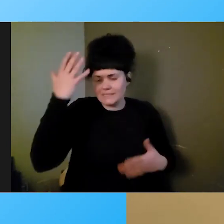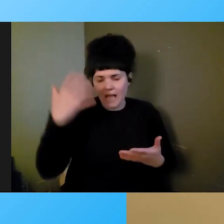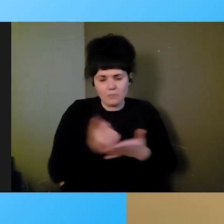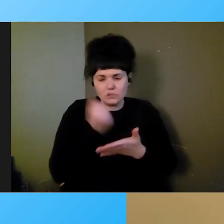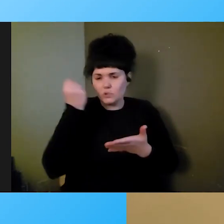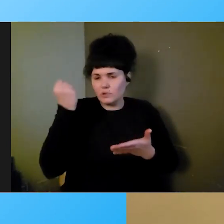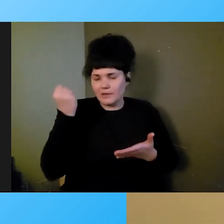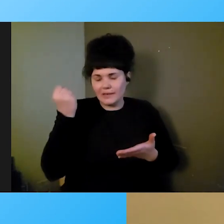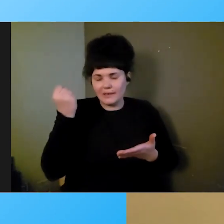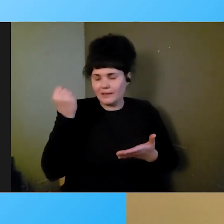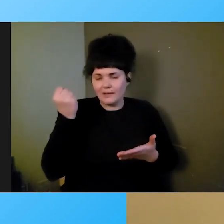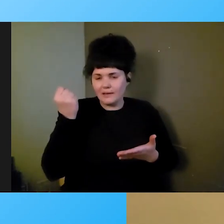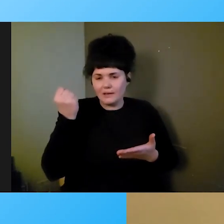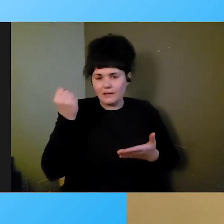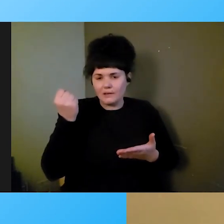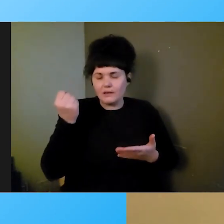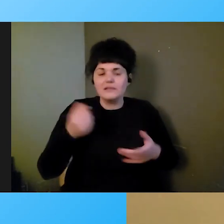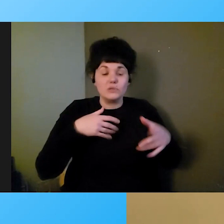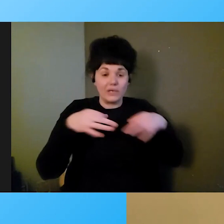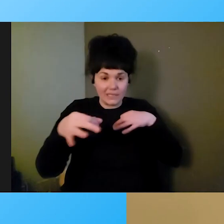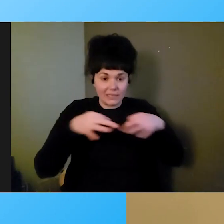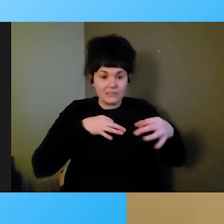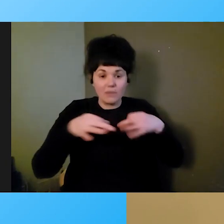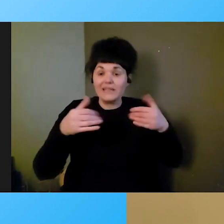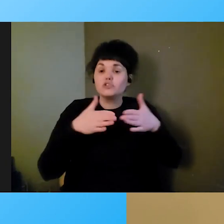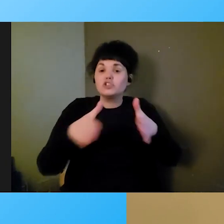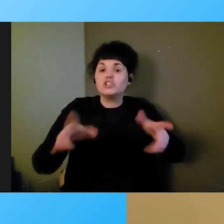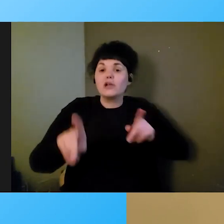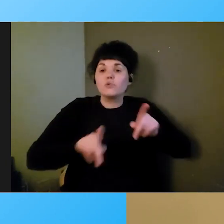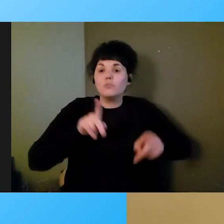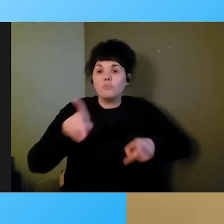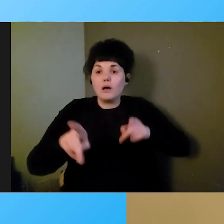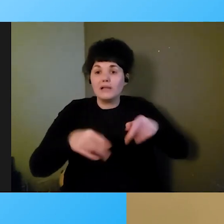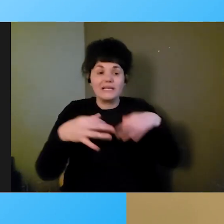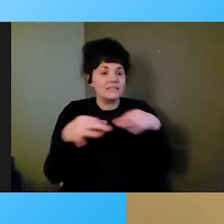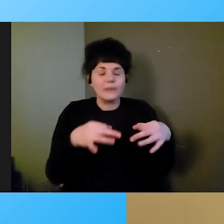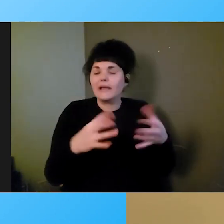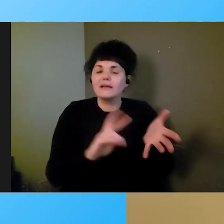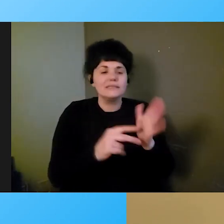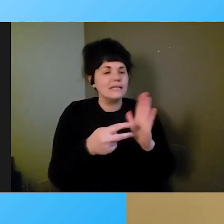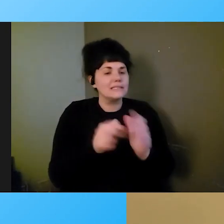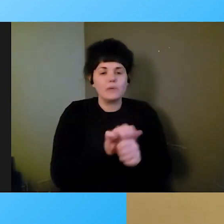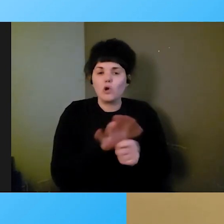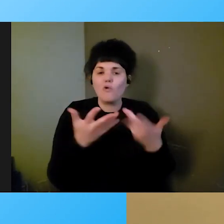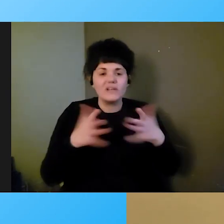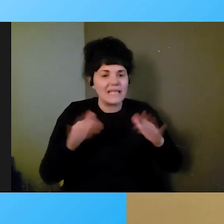to the general public that doesn't mean that COVID has ended. All that means is the